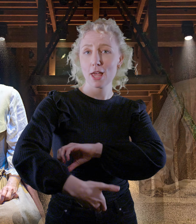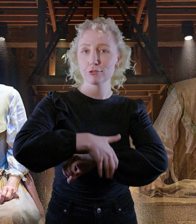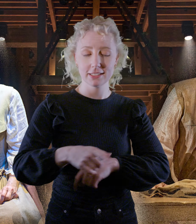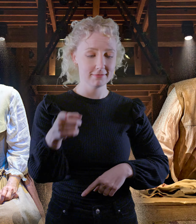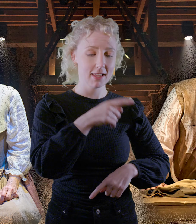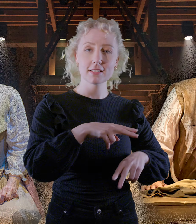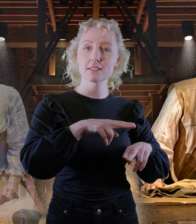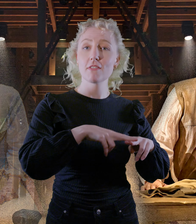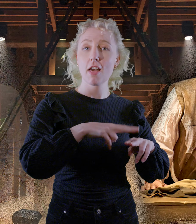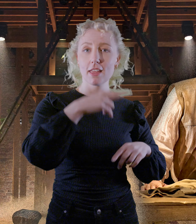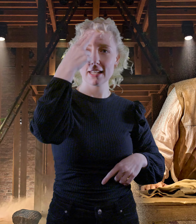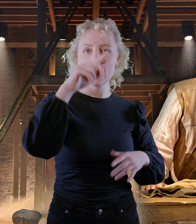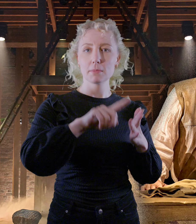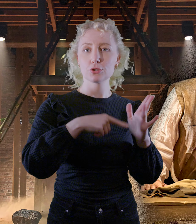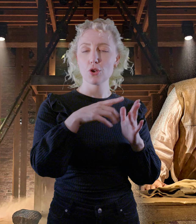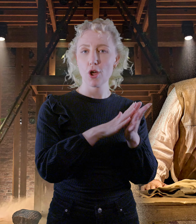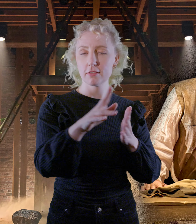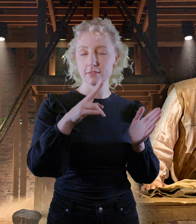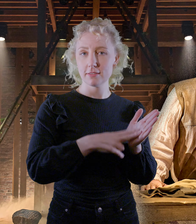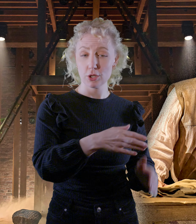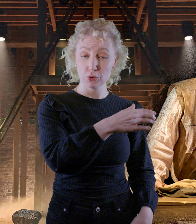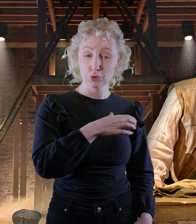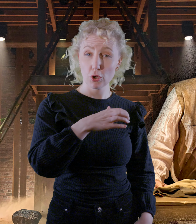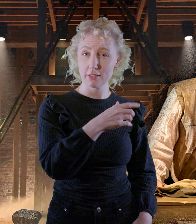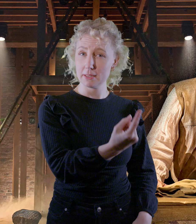and his father John, a glove-maker,